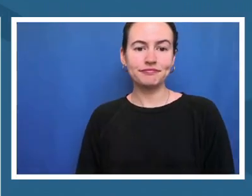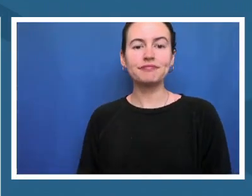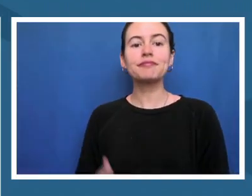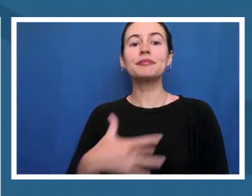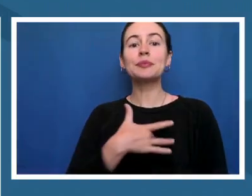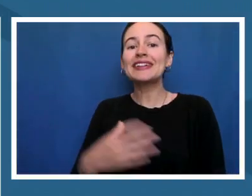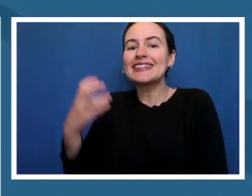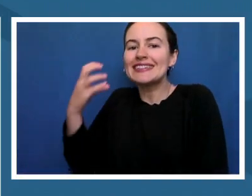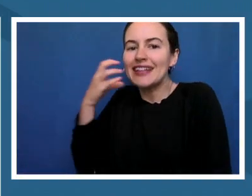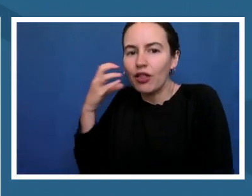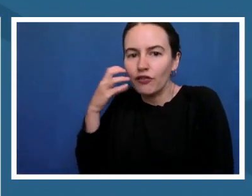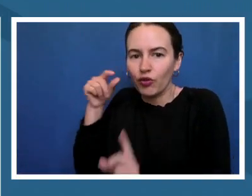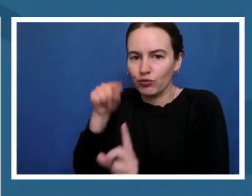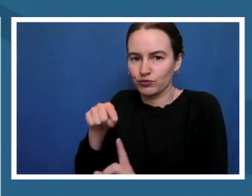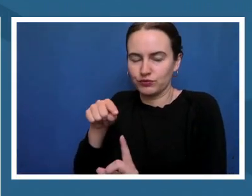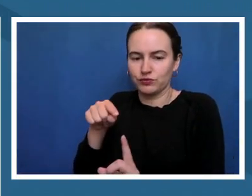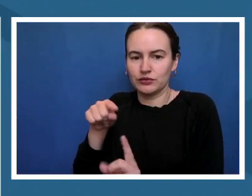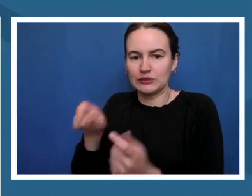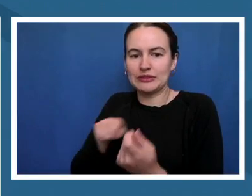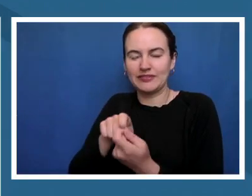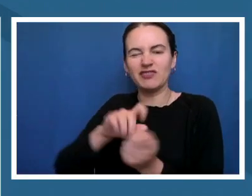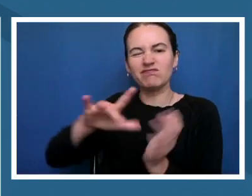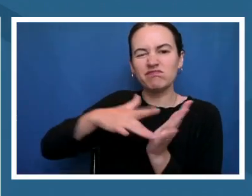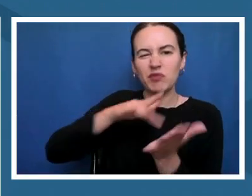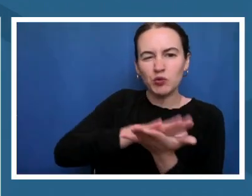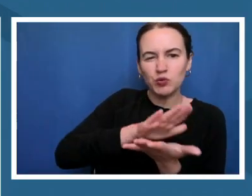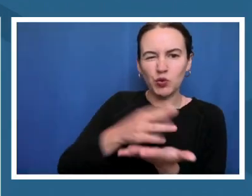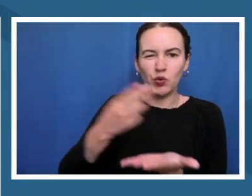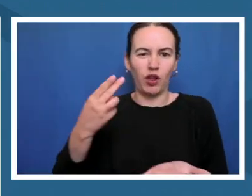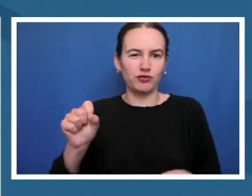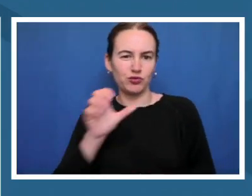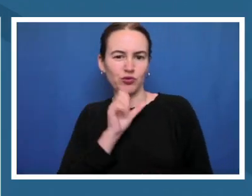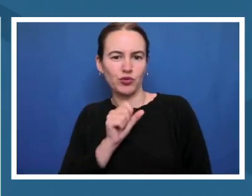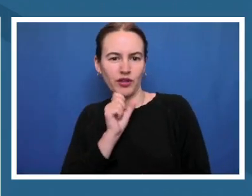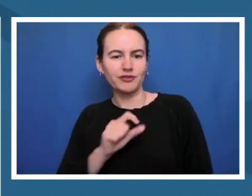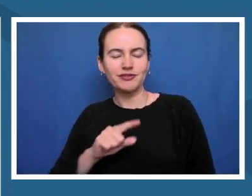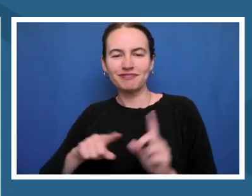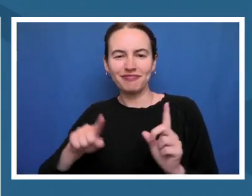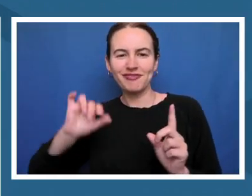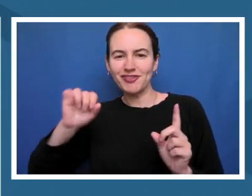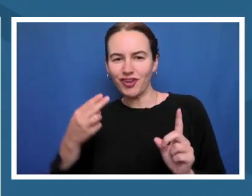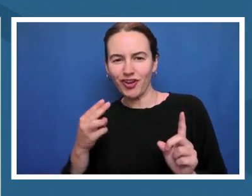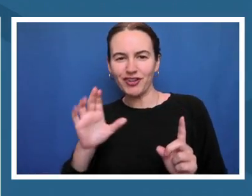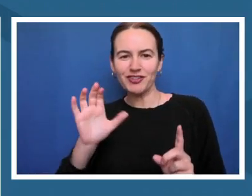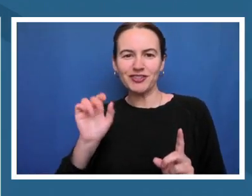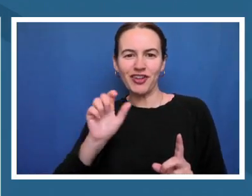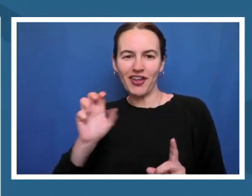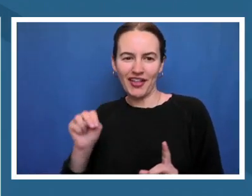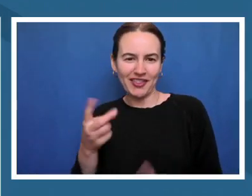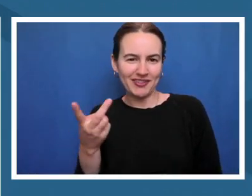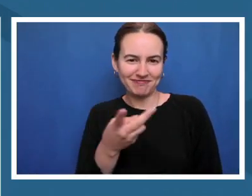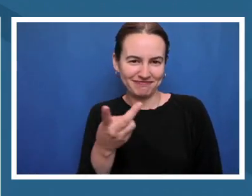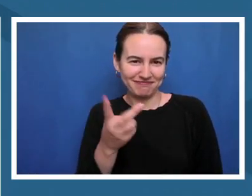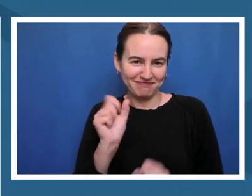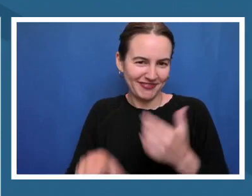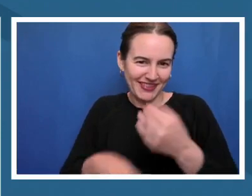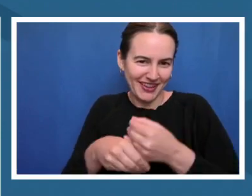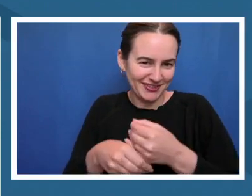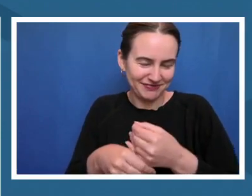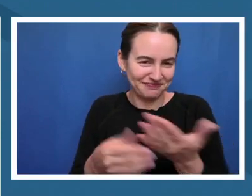my end for her middle and high school but i'll let i know josh and colleen have done additional